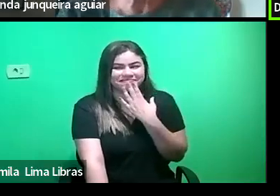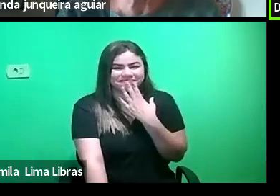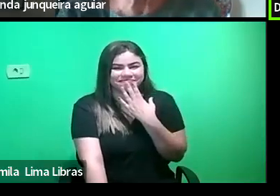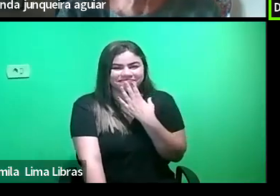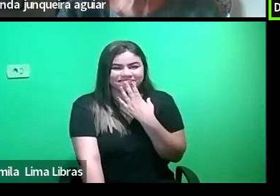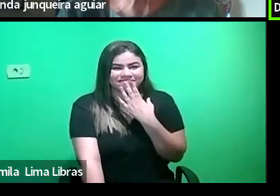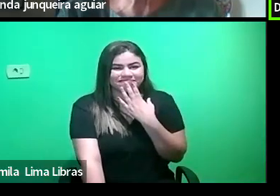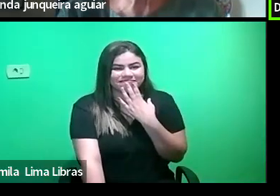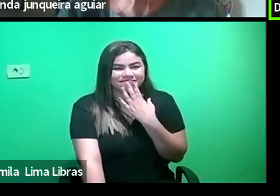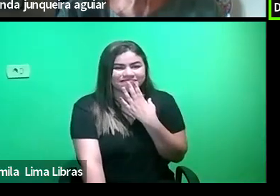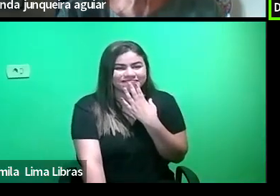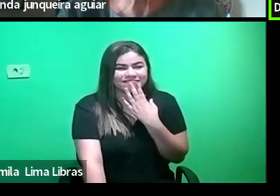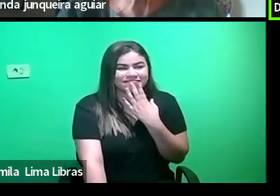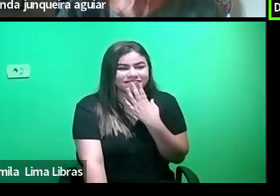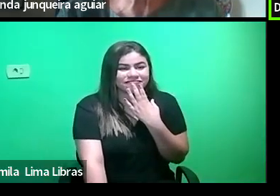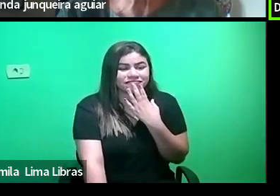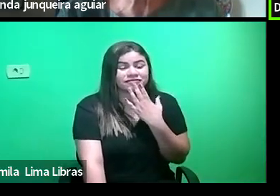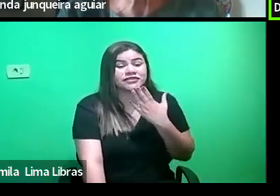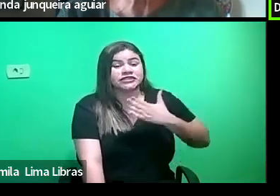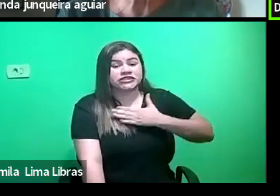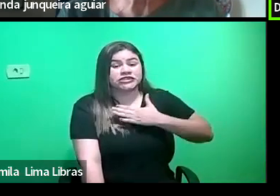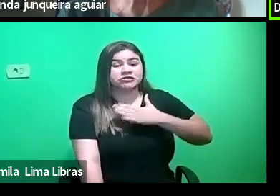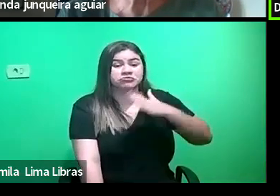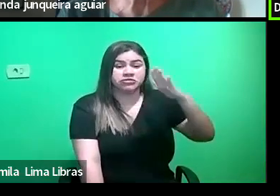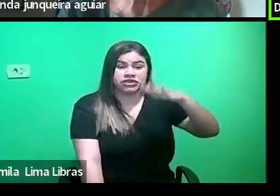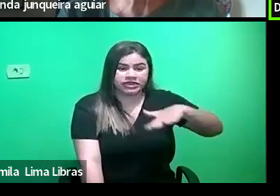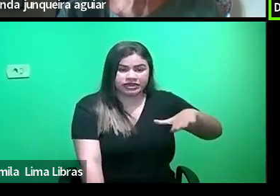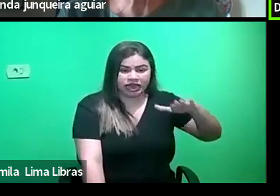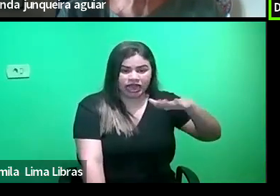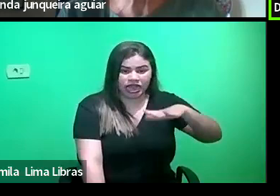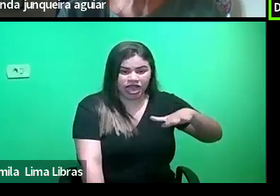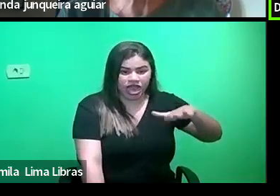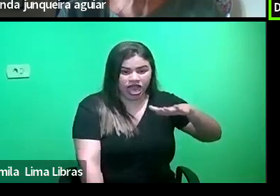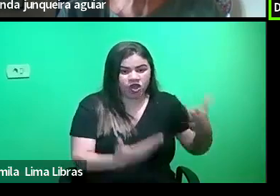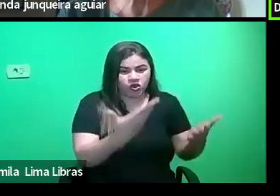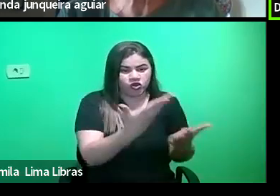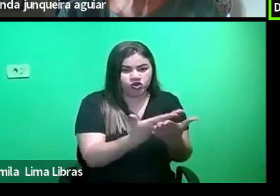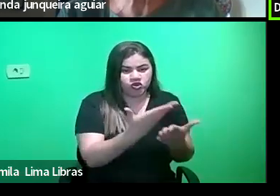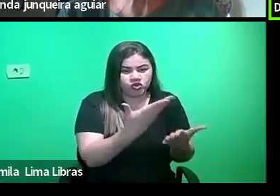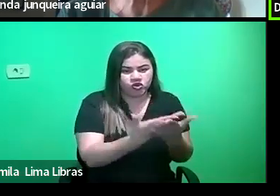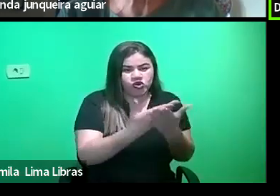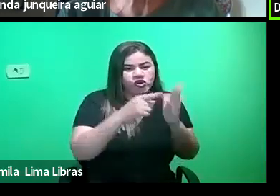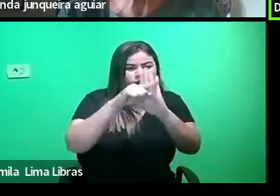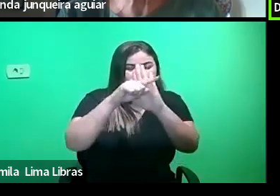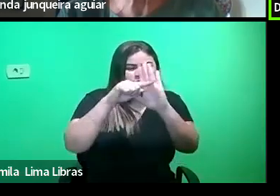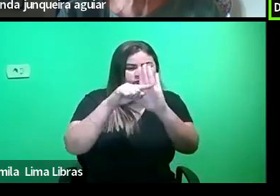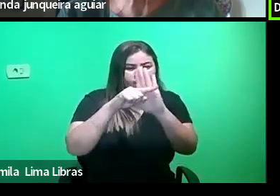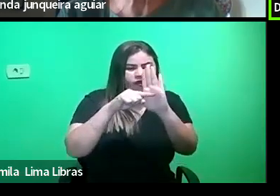Fossil, invalid, devil. Yeah Fossil, invalid. Devil: Yeah.